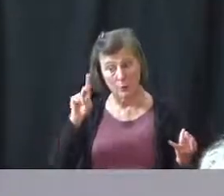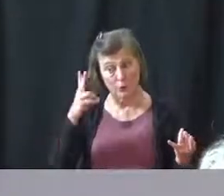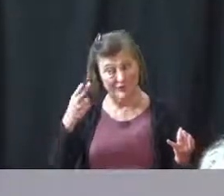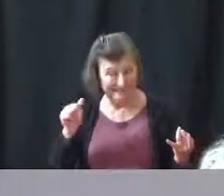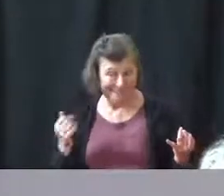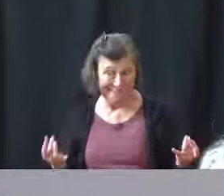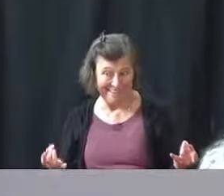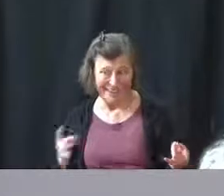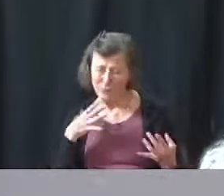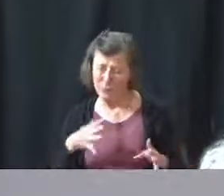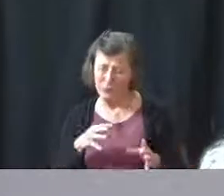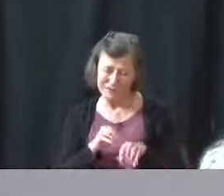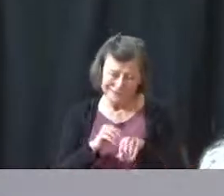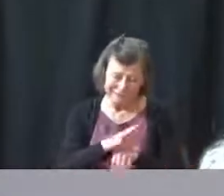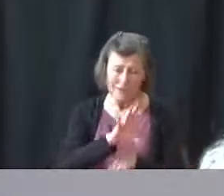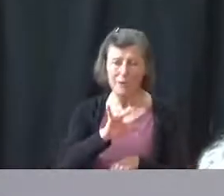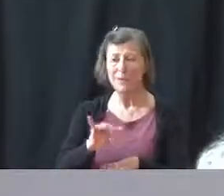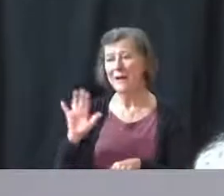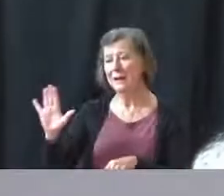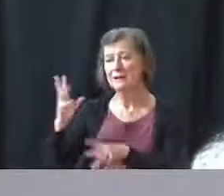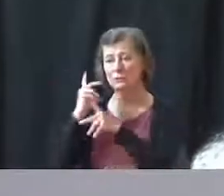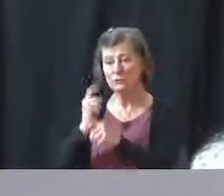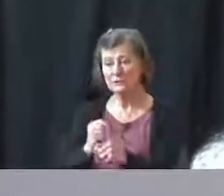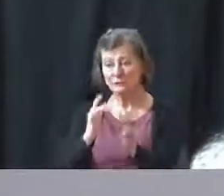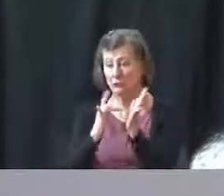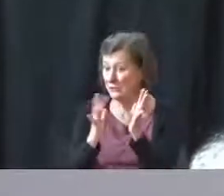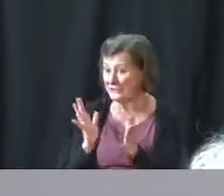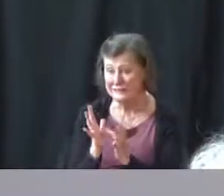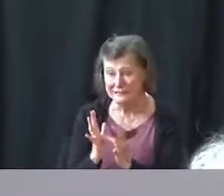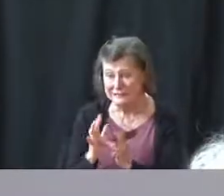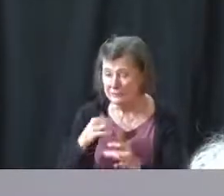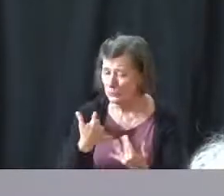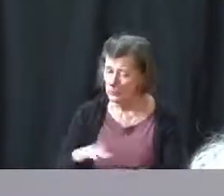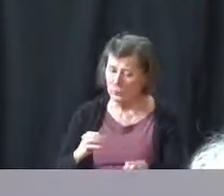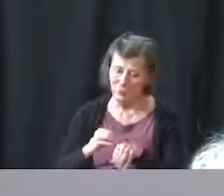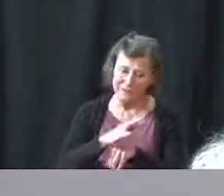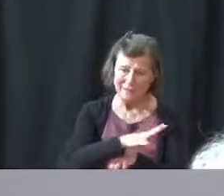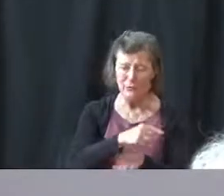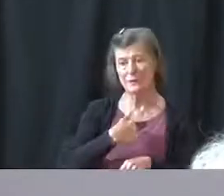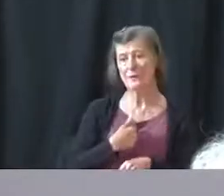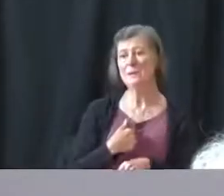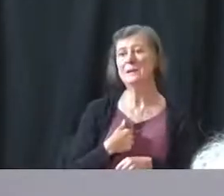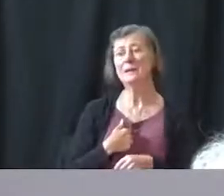Deeply influenced by Buddhist tradition. Jesus deeply influenced by the life and ministry of Jesus.